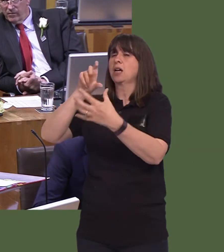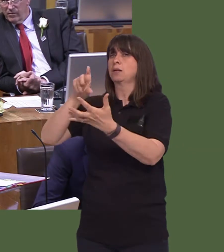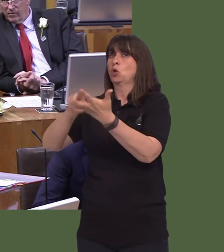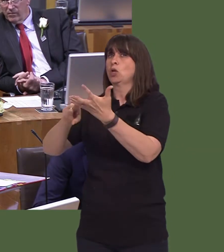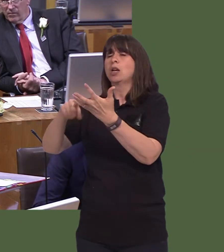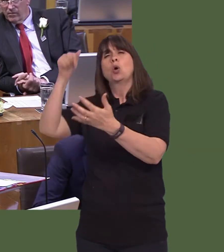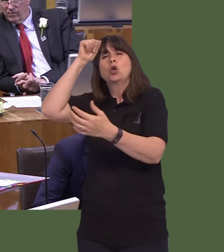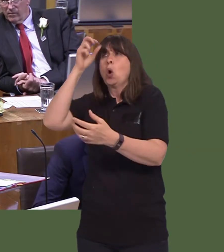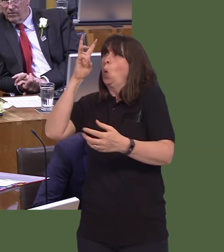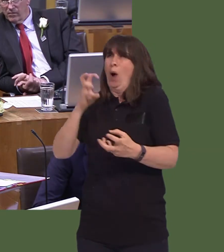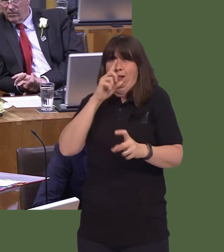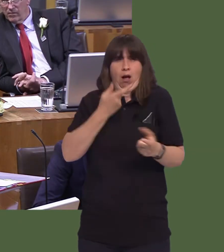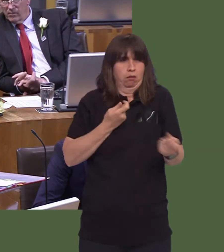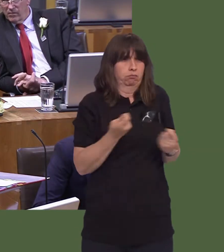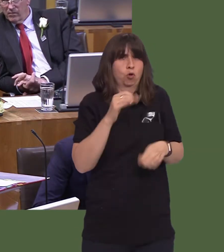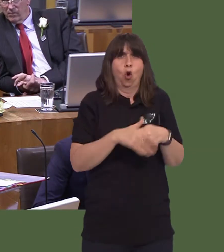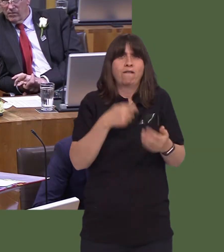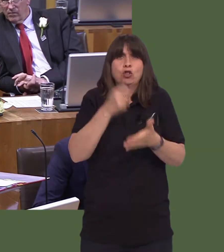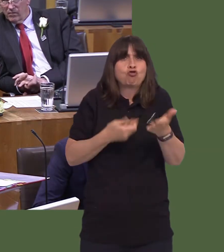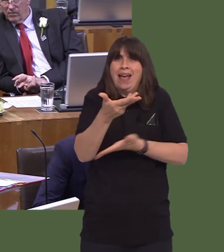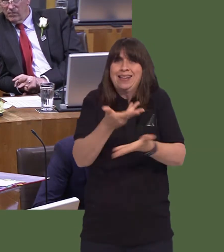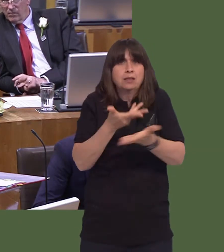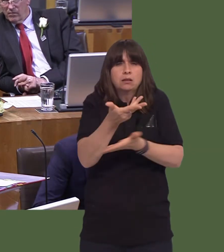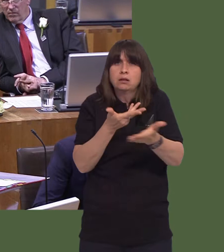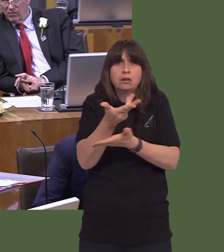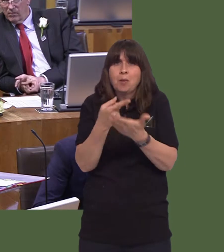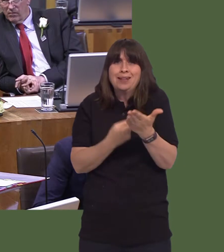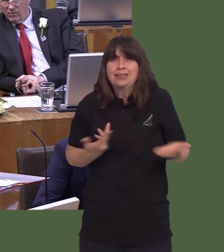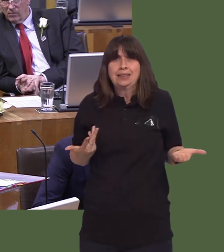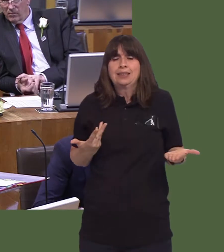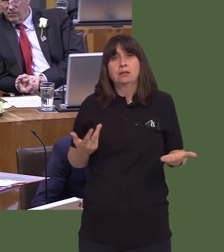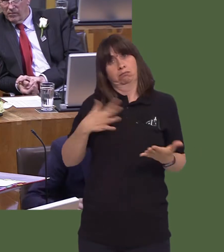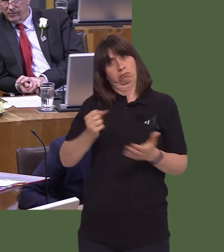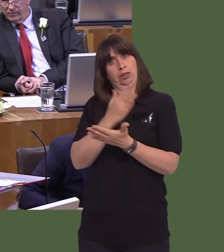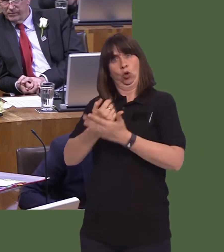But we have ensured that we have a voice to make sure that the voice of Wales is heard.